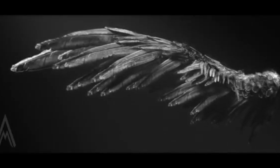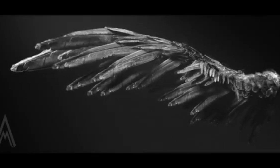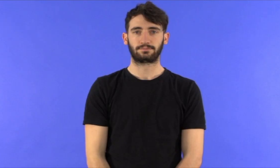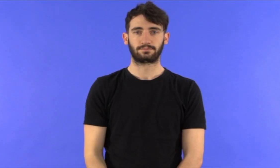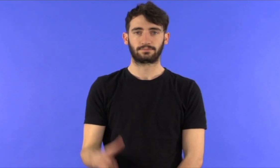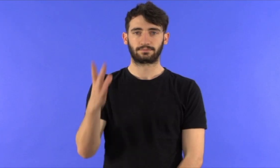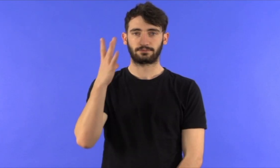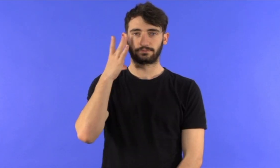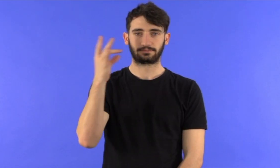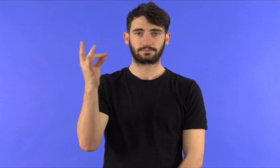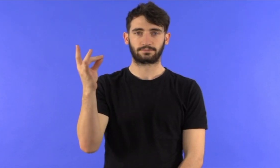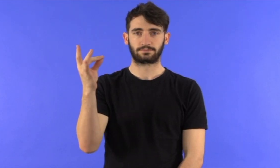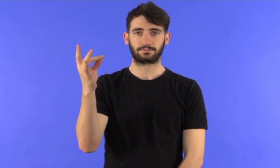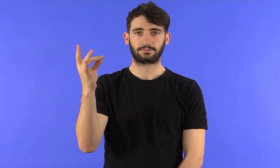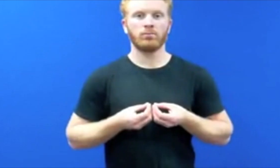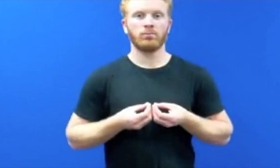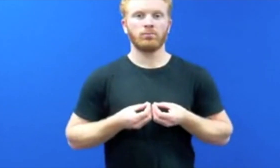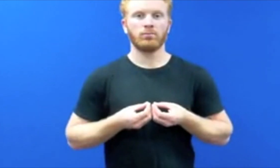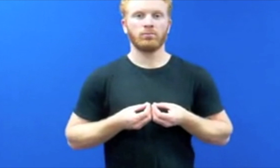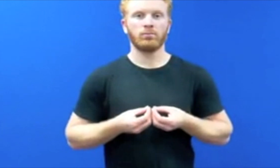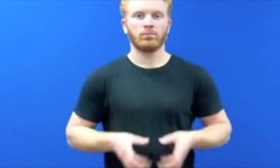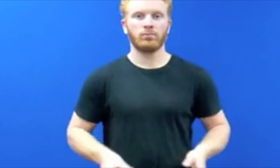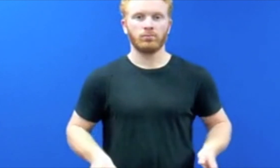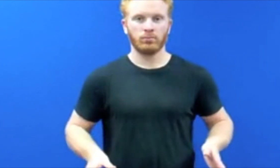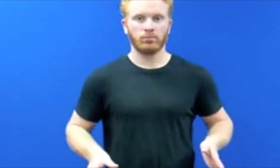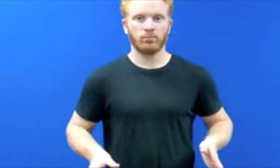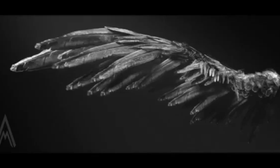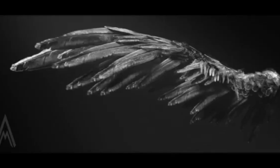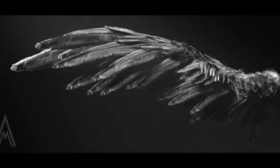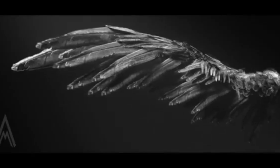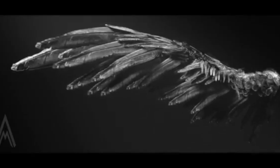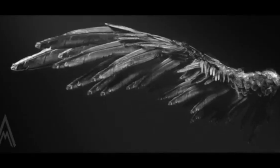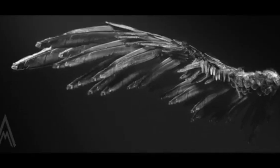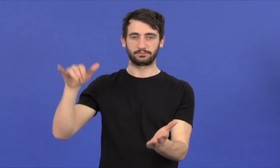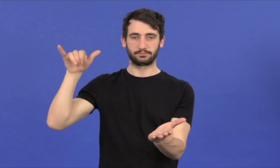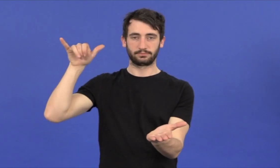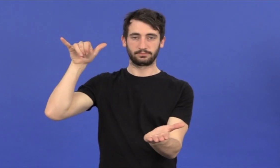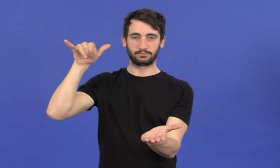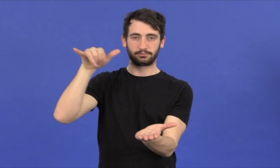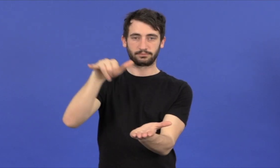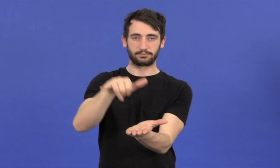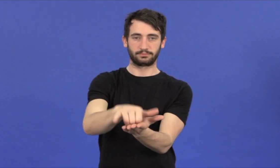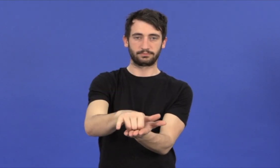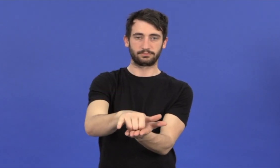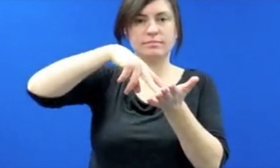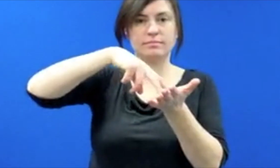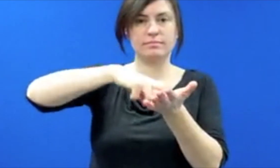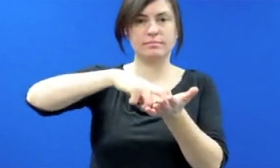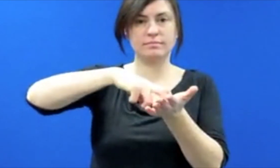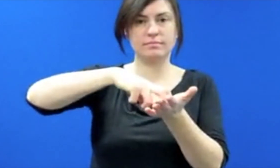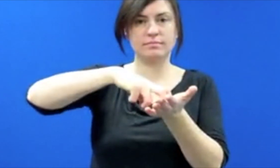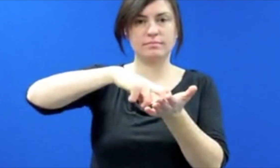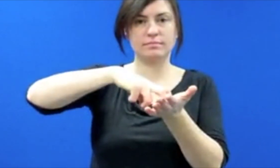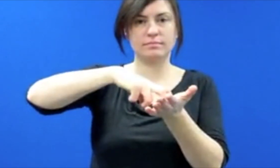and though I could get nowhere... just landed on my knees...